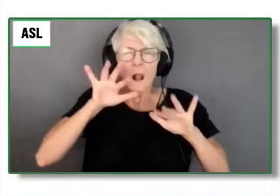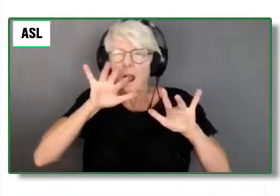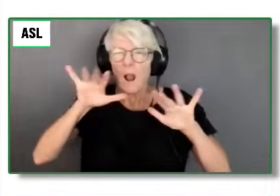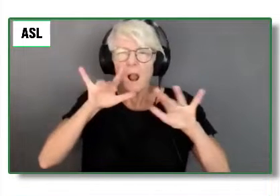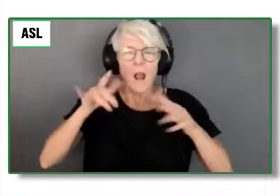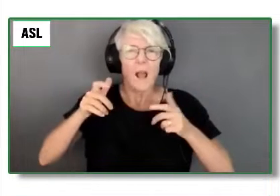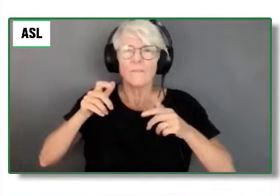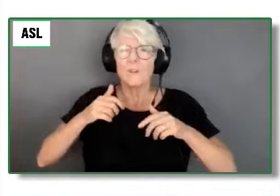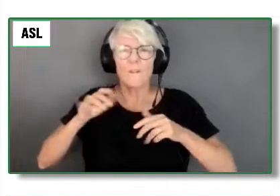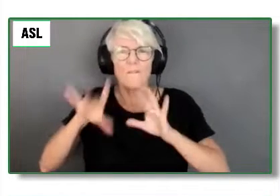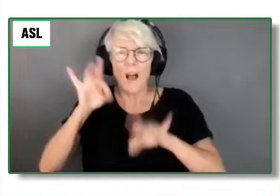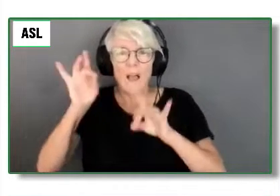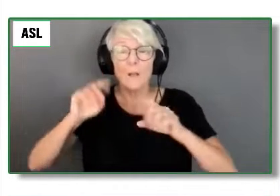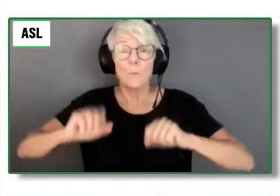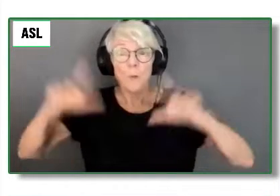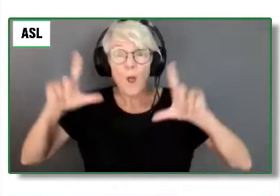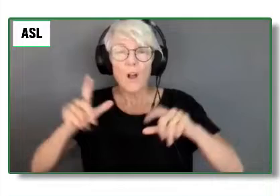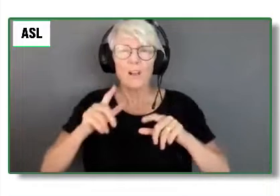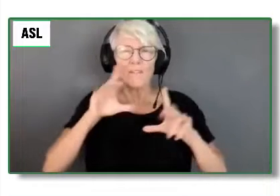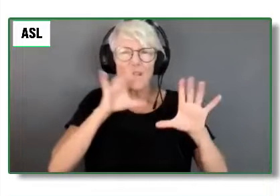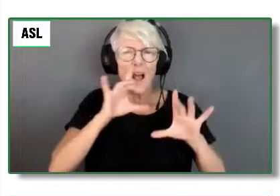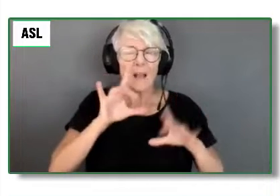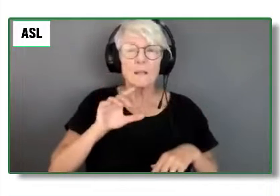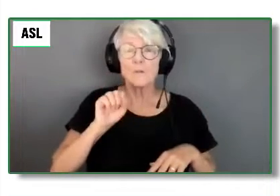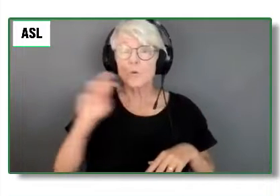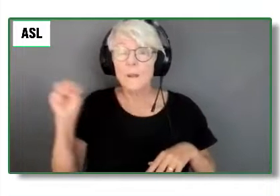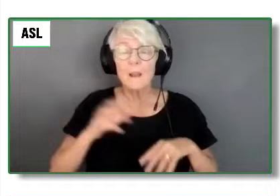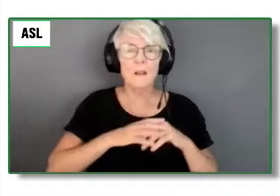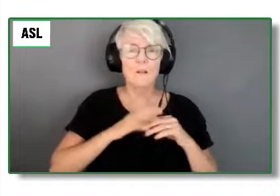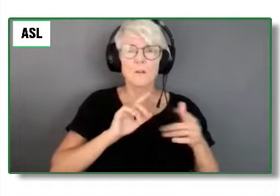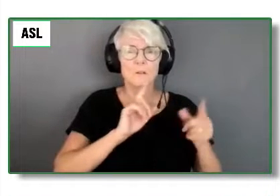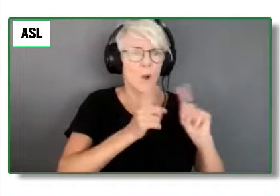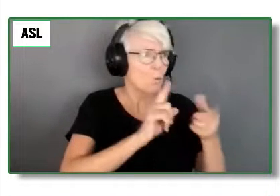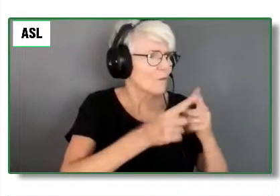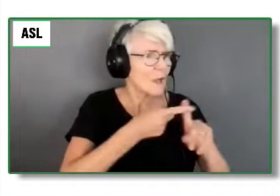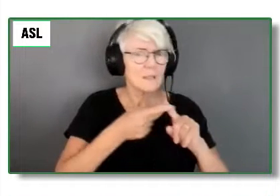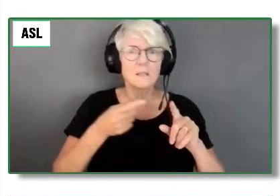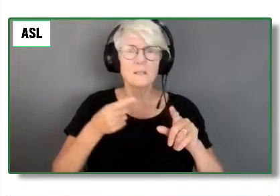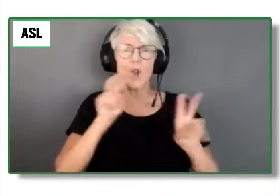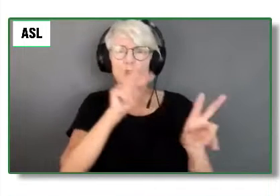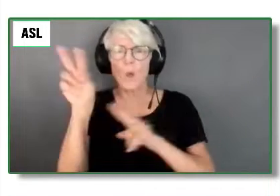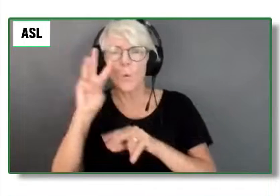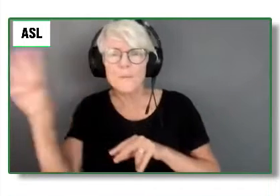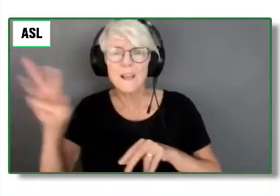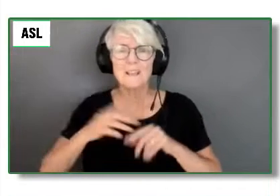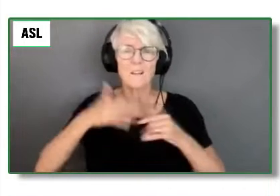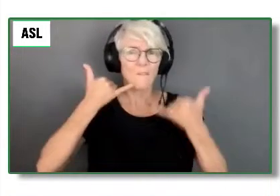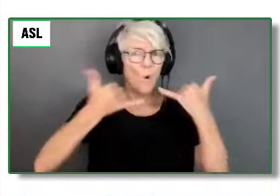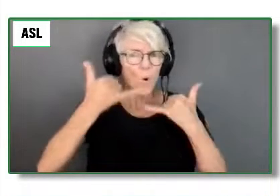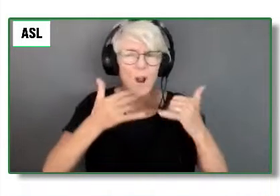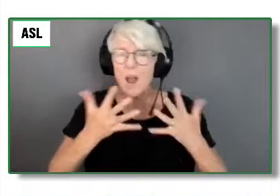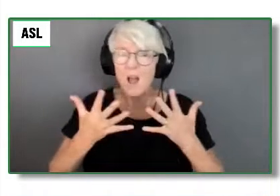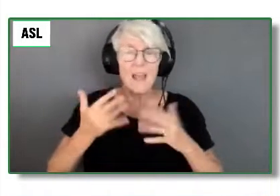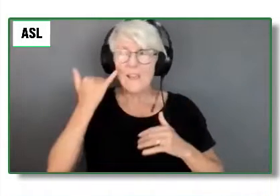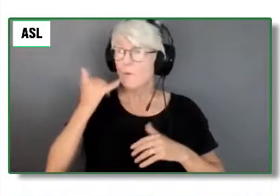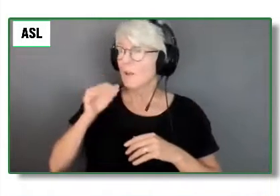posts, talk to friends, websites and even make phone calls if we can even find a phone number to call.